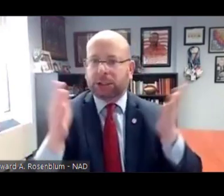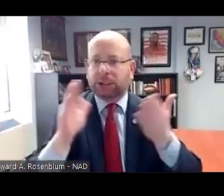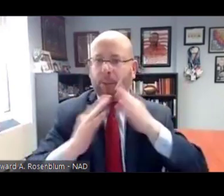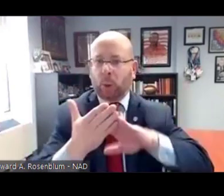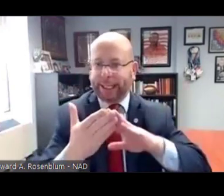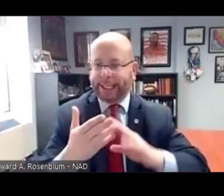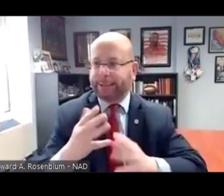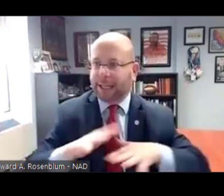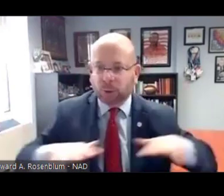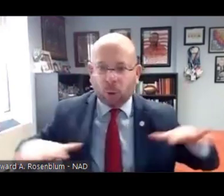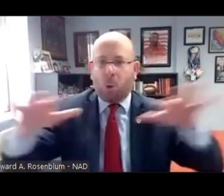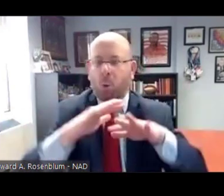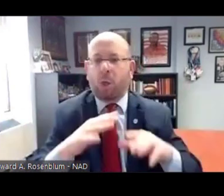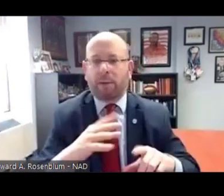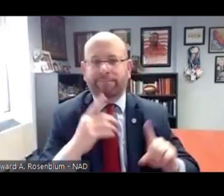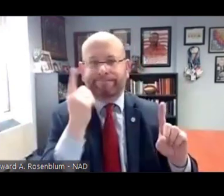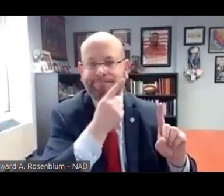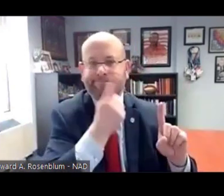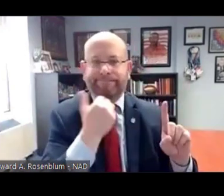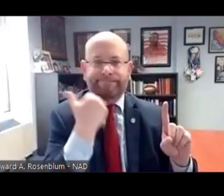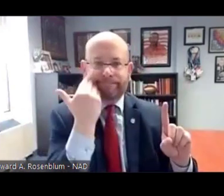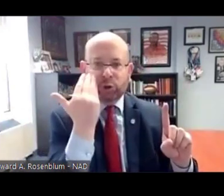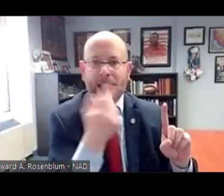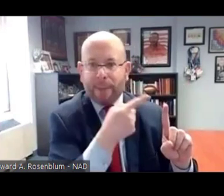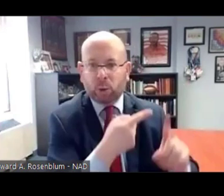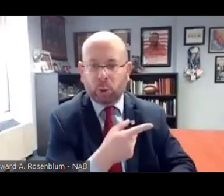and encourage the community across the board,